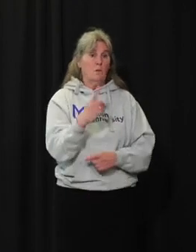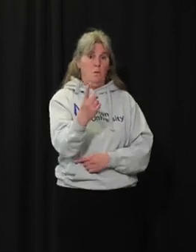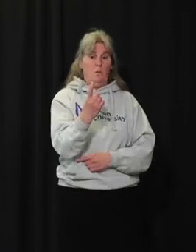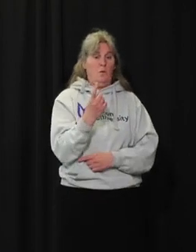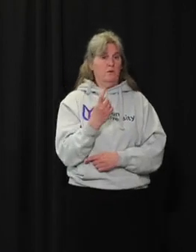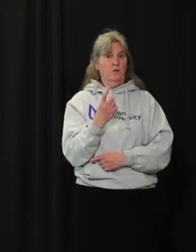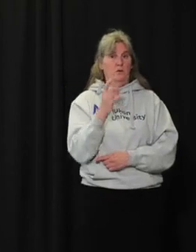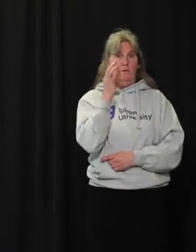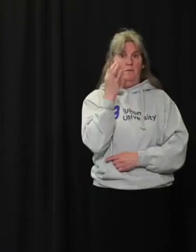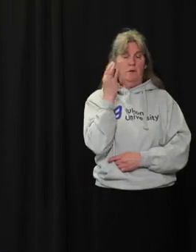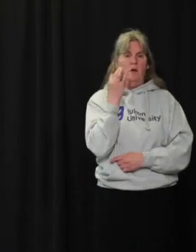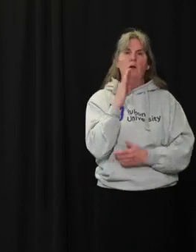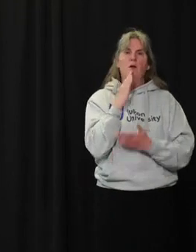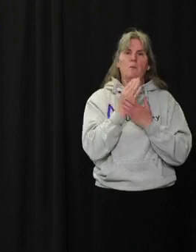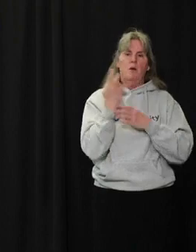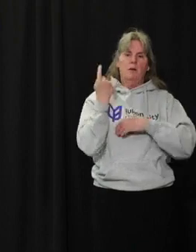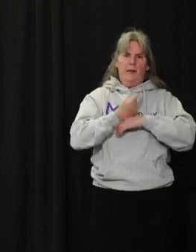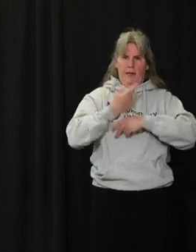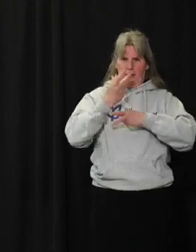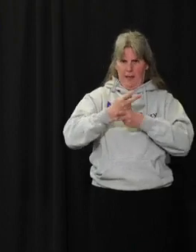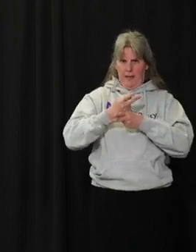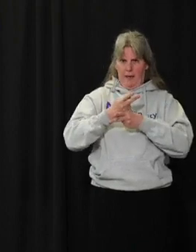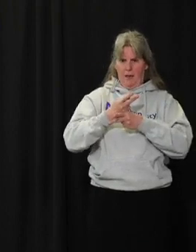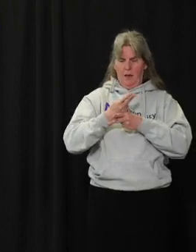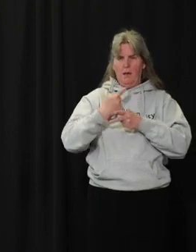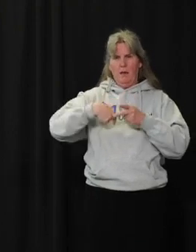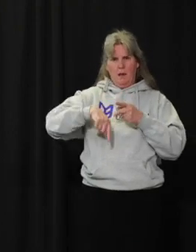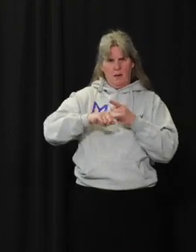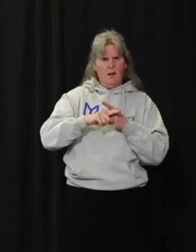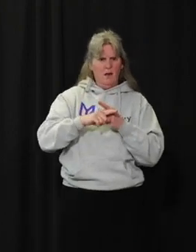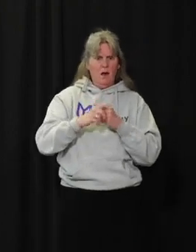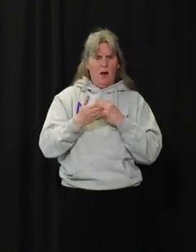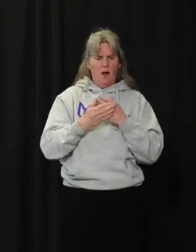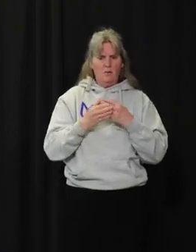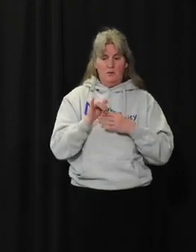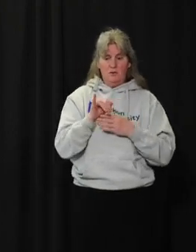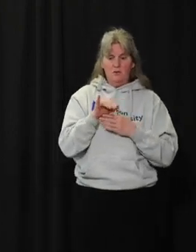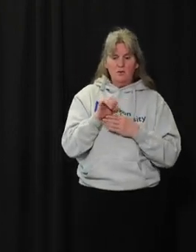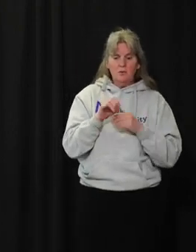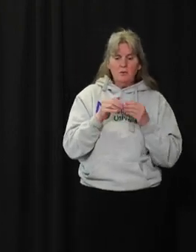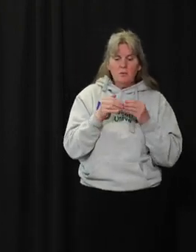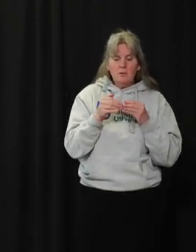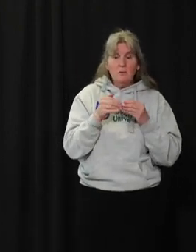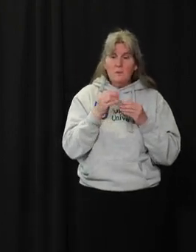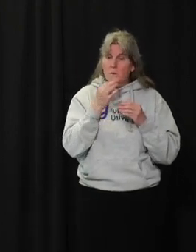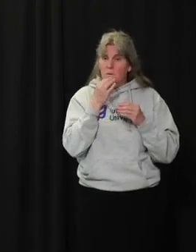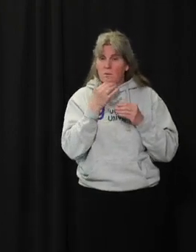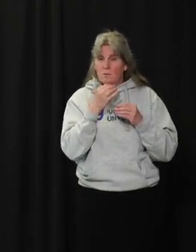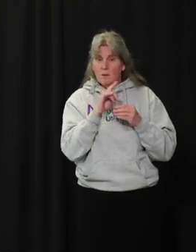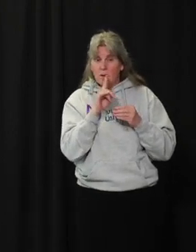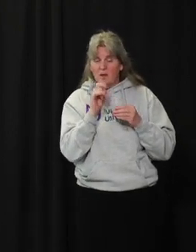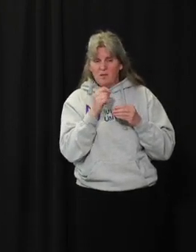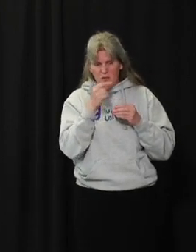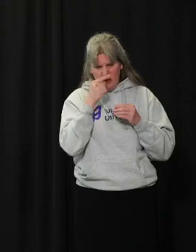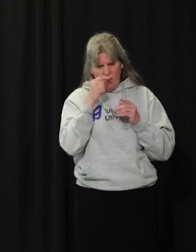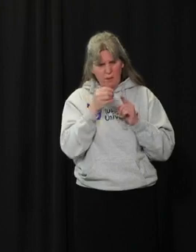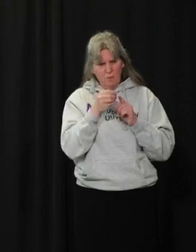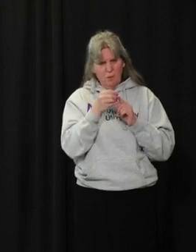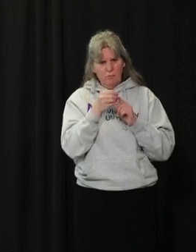The question is about daycare. We are already almost in June. Is it possible to explain a bit